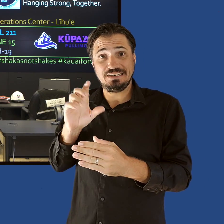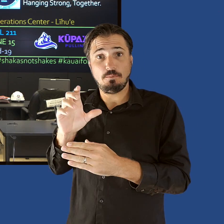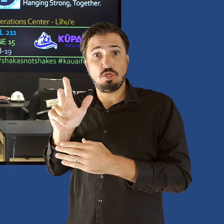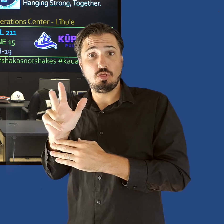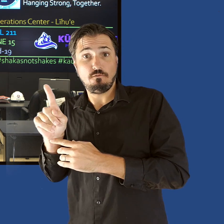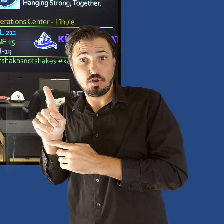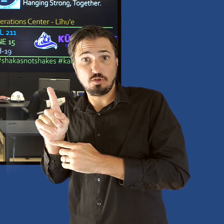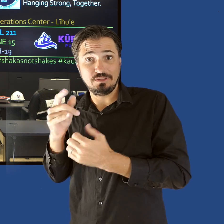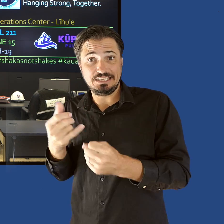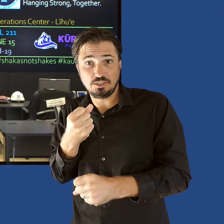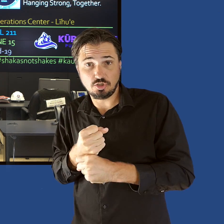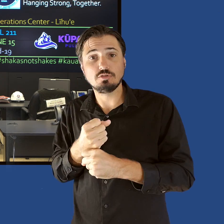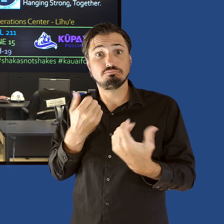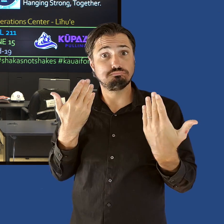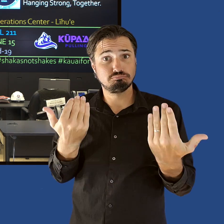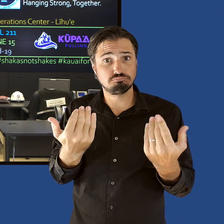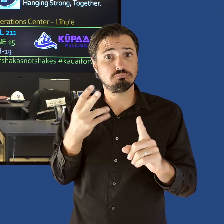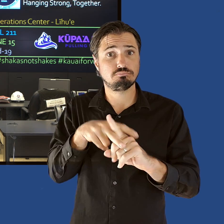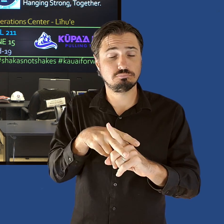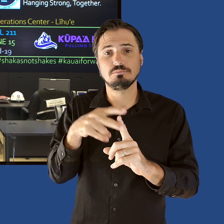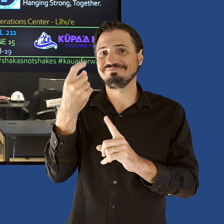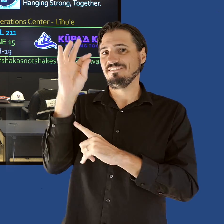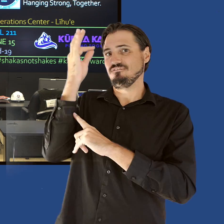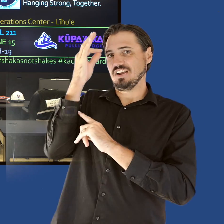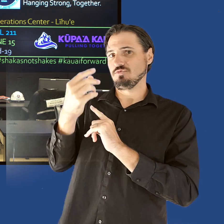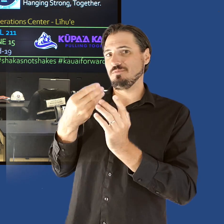Because this is a federal grant there are extensive requirements.